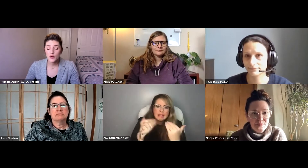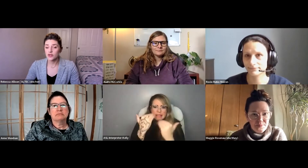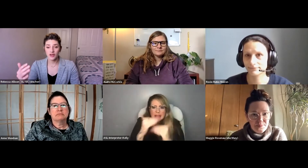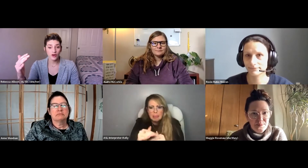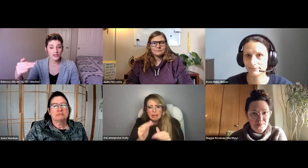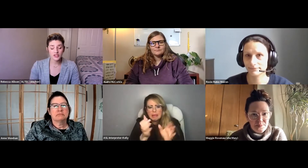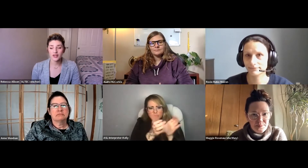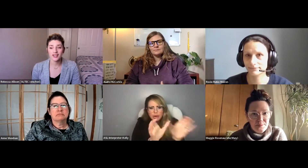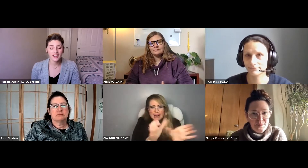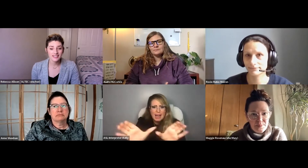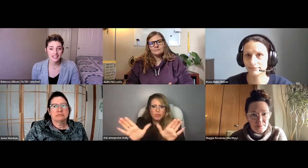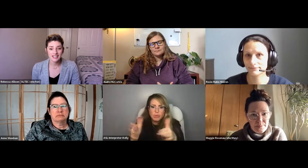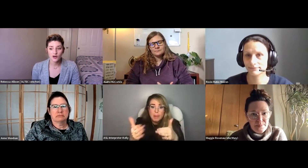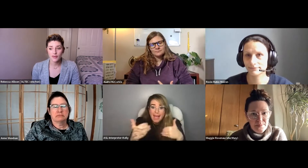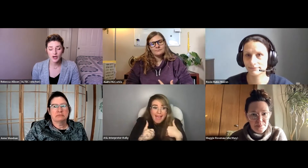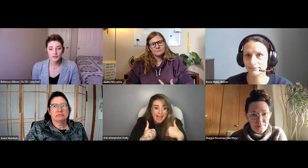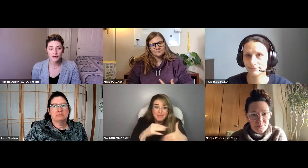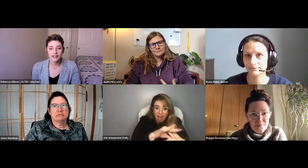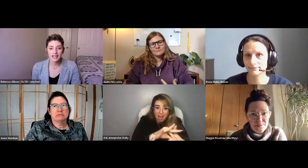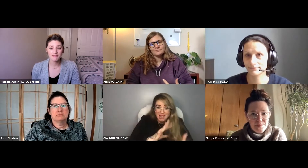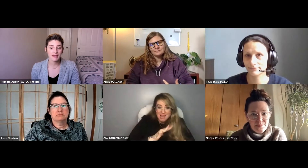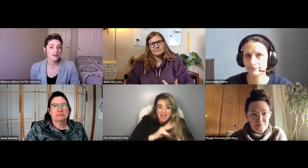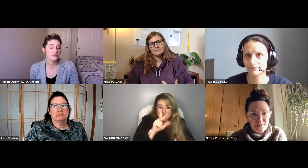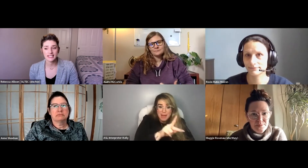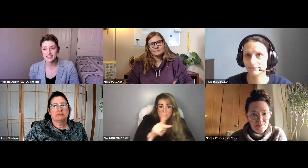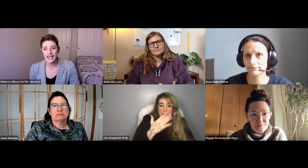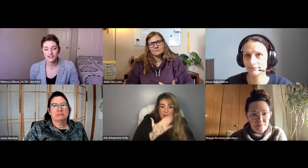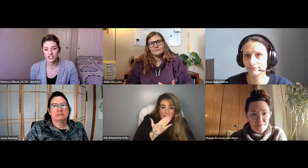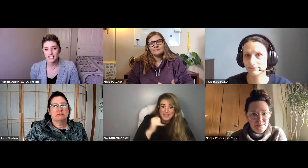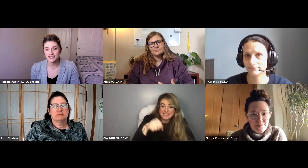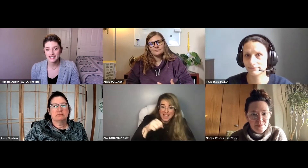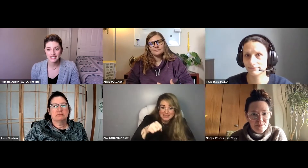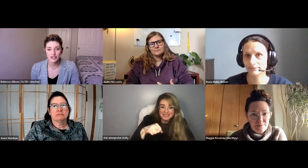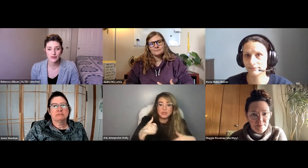we've got all this great content in our Powerpoint and maybe we didn't have a chance yet to